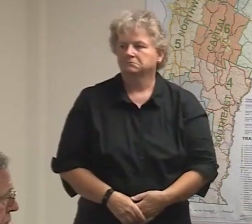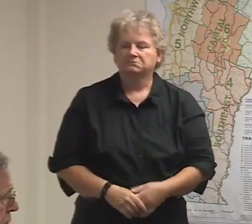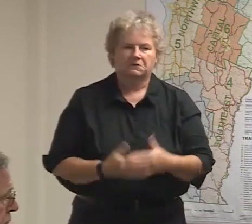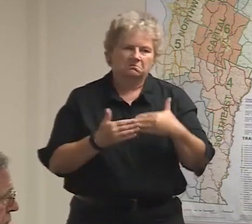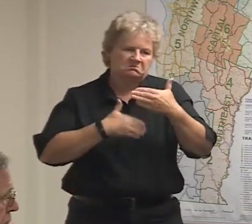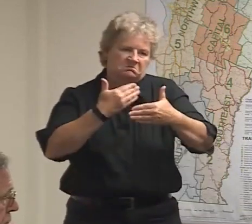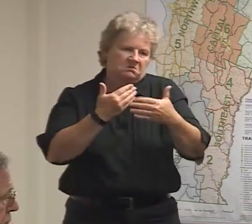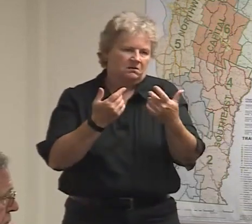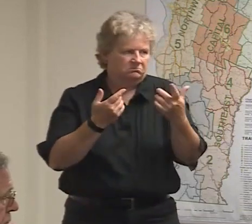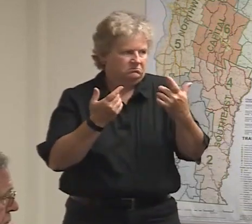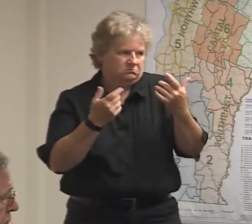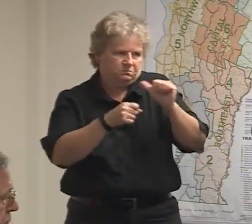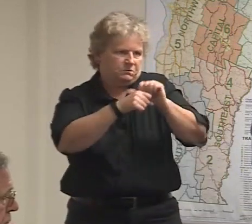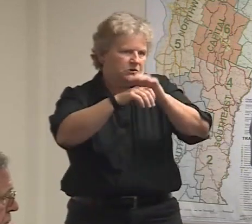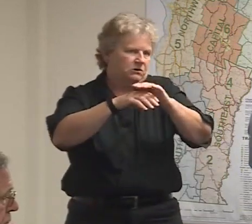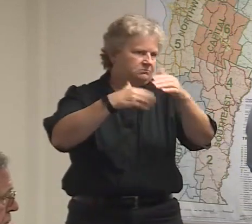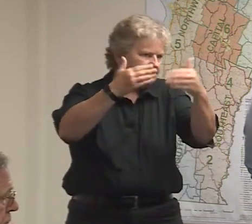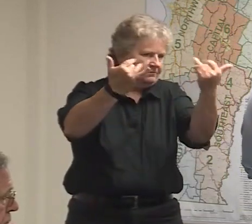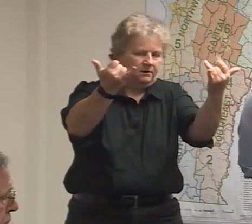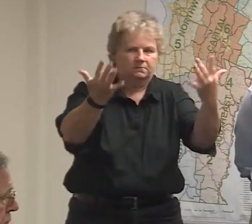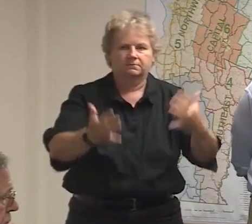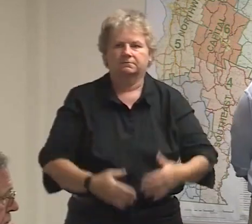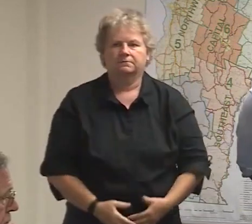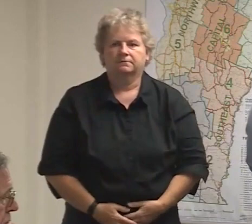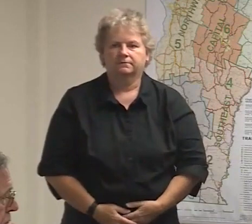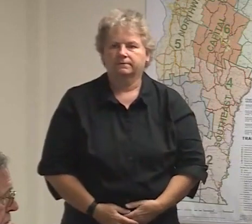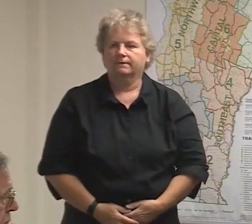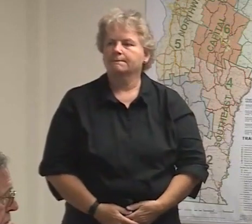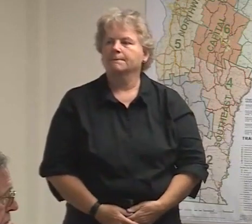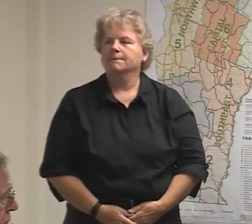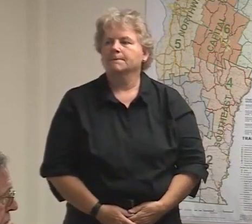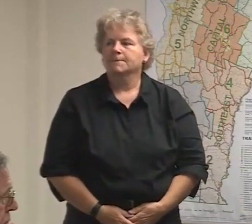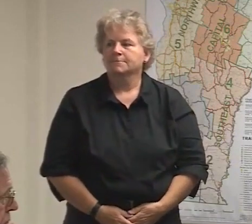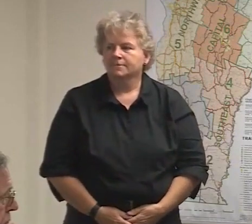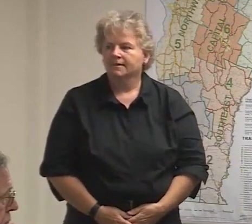SO THERE IS AN ACTIVE PROCESS GOING ON WITH THOSE INSPECTORS.